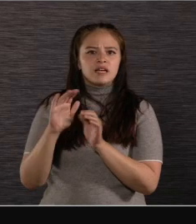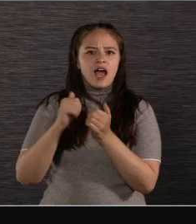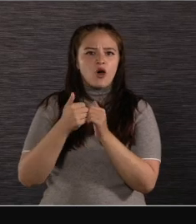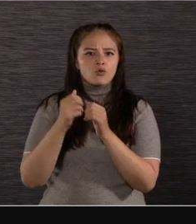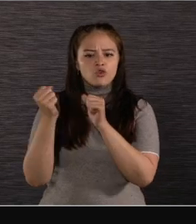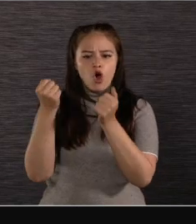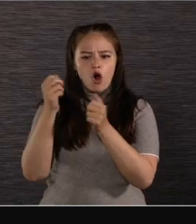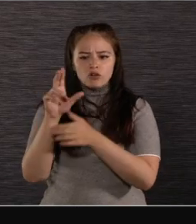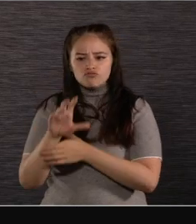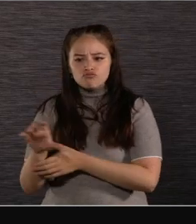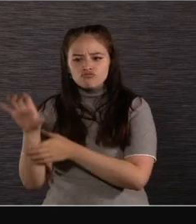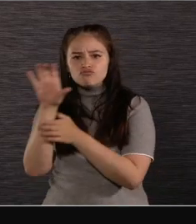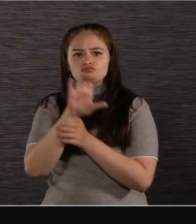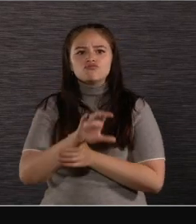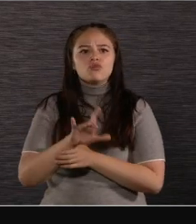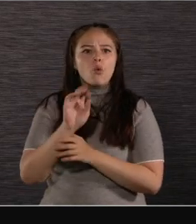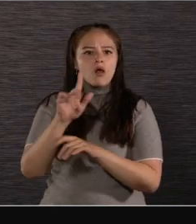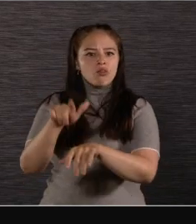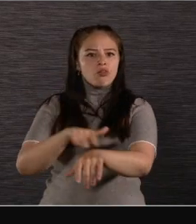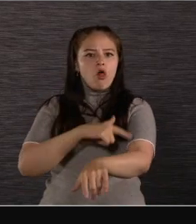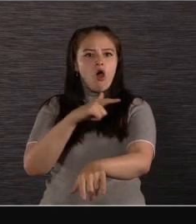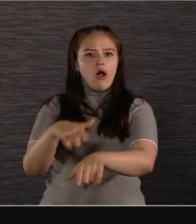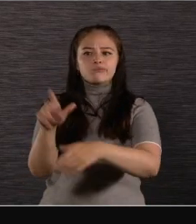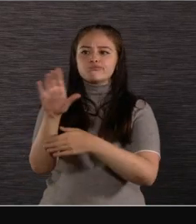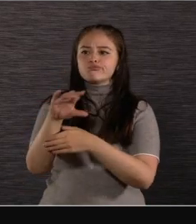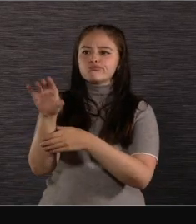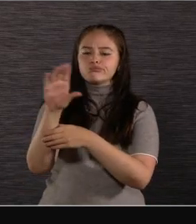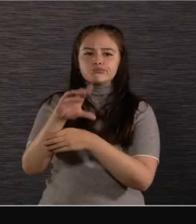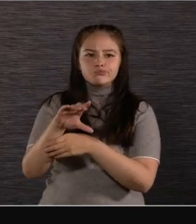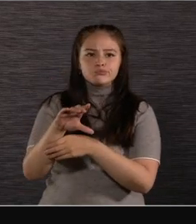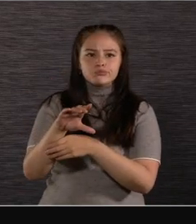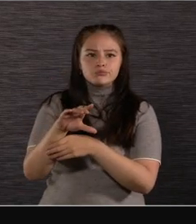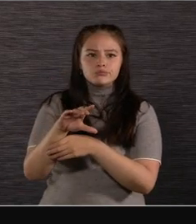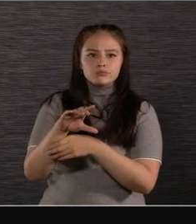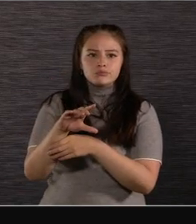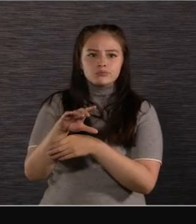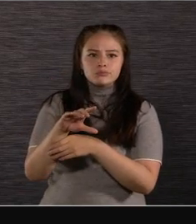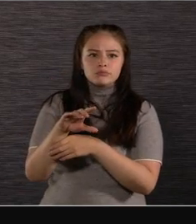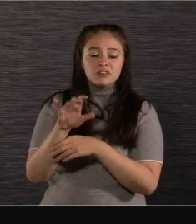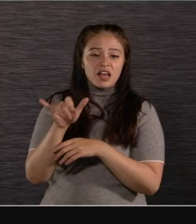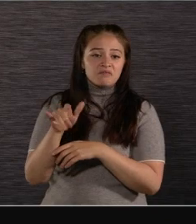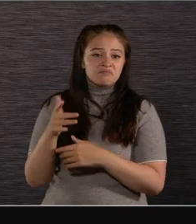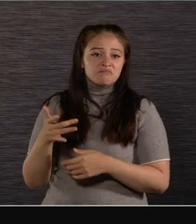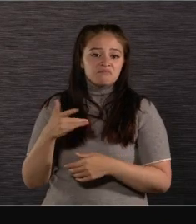and even long shots that would normally involve